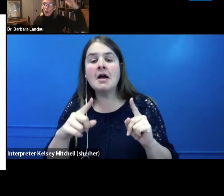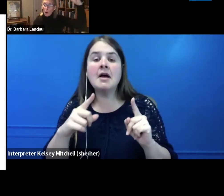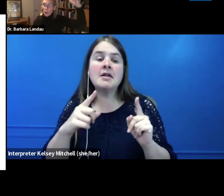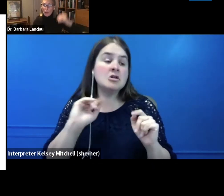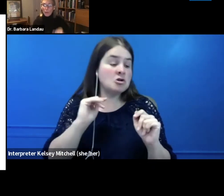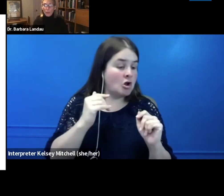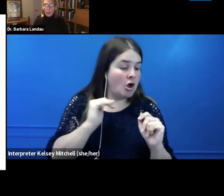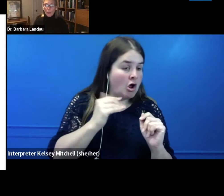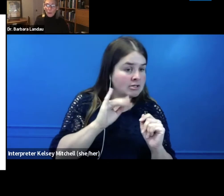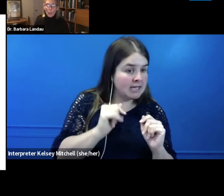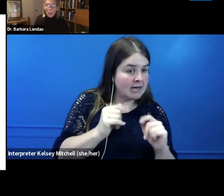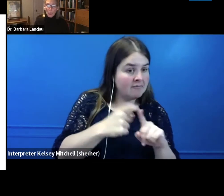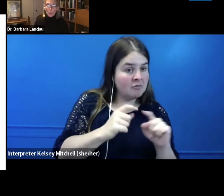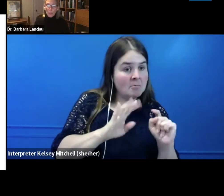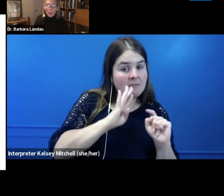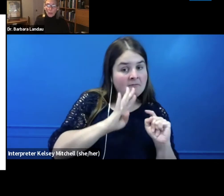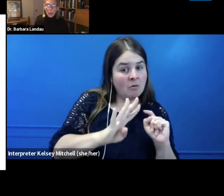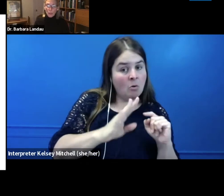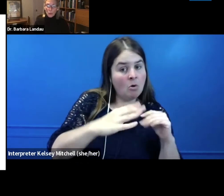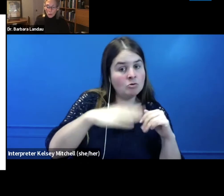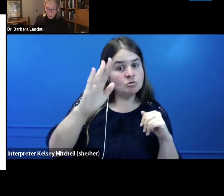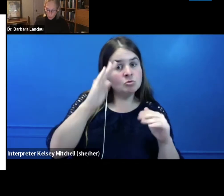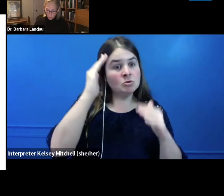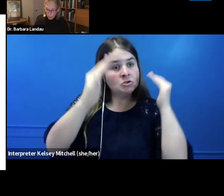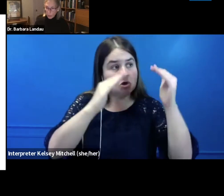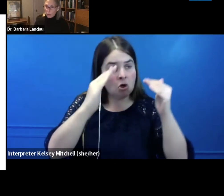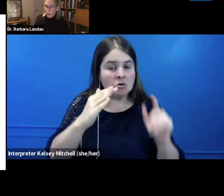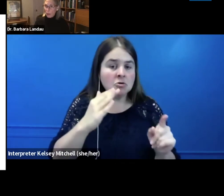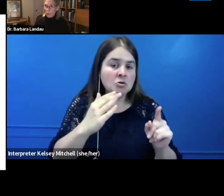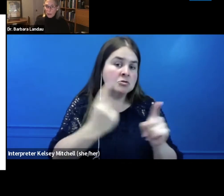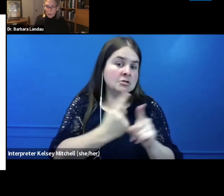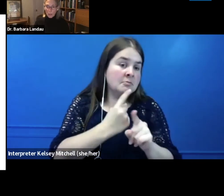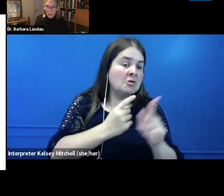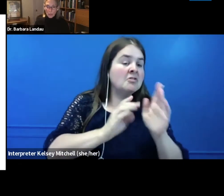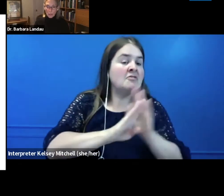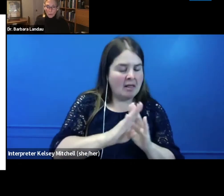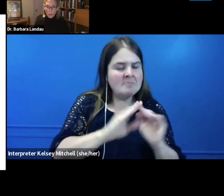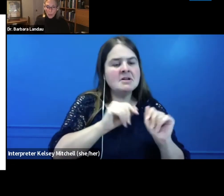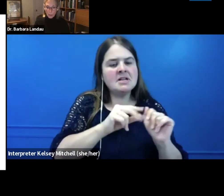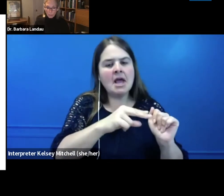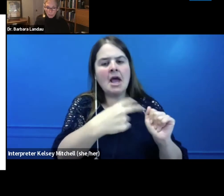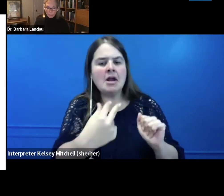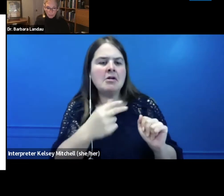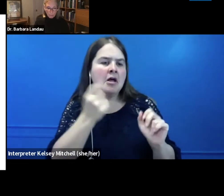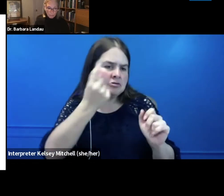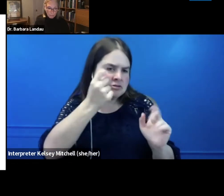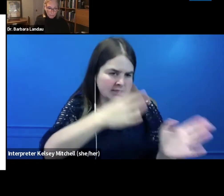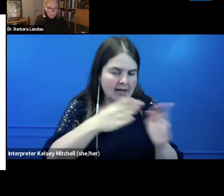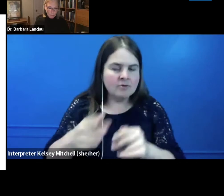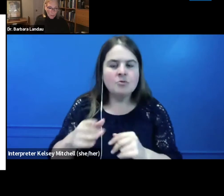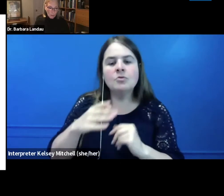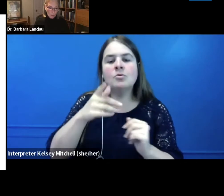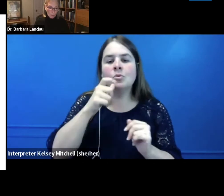all the way up through adulthood but unusual views really develop it changes over time